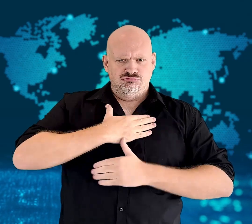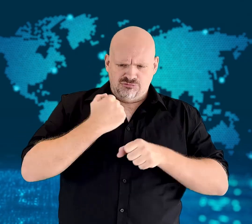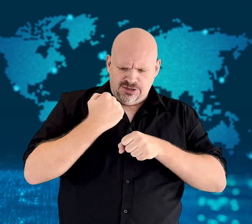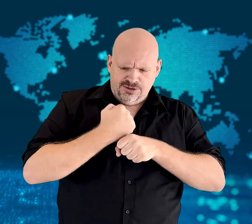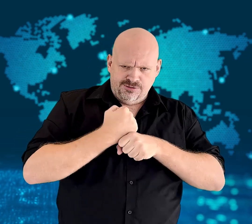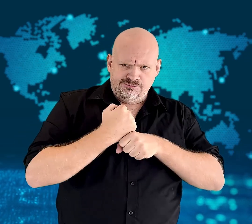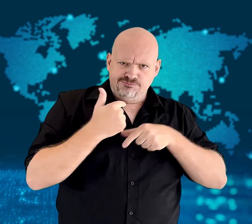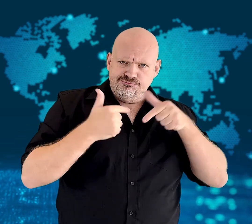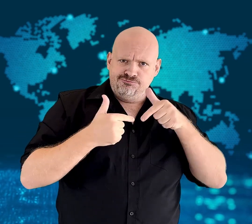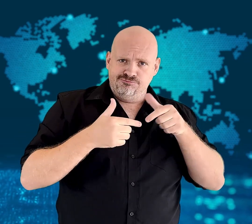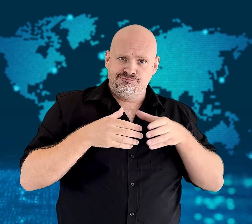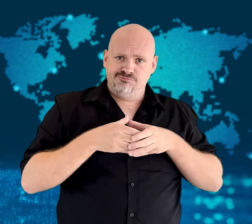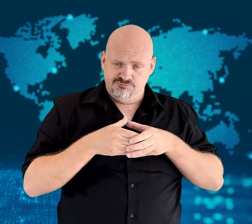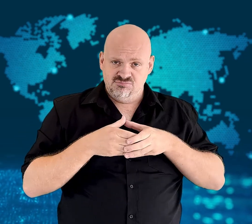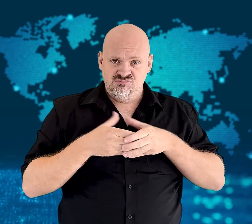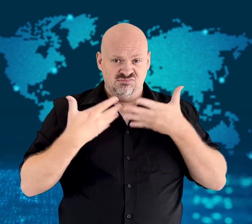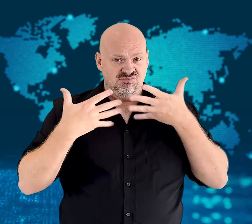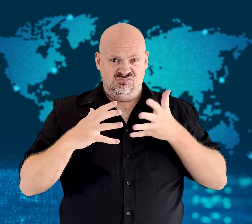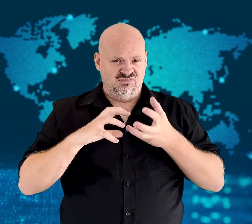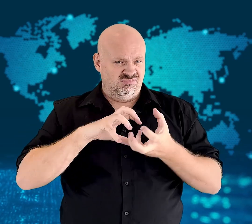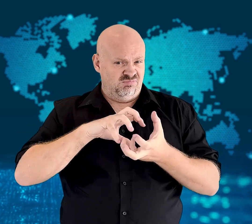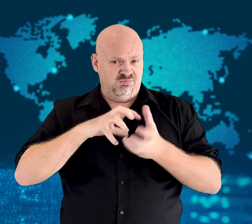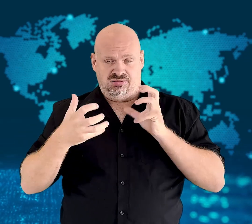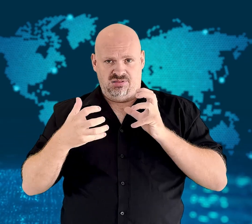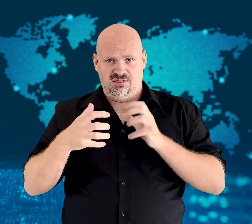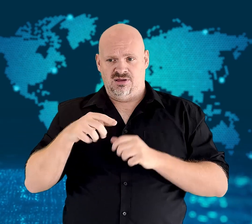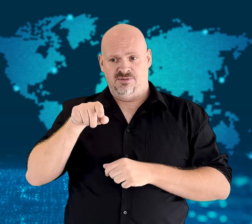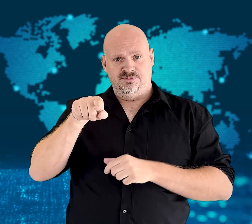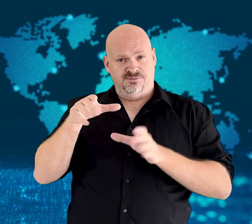COVID-19 vaccine patents.